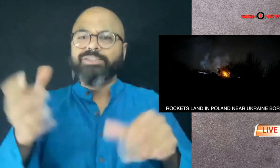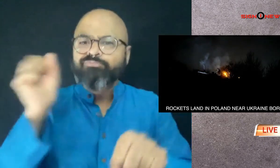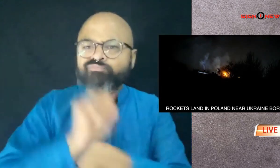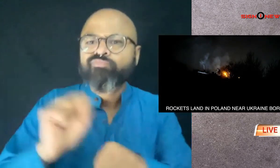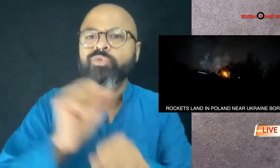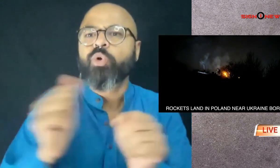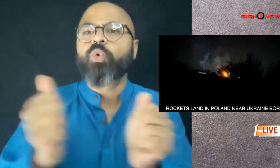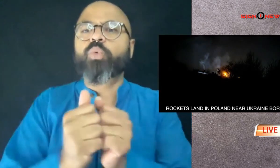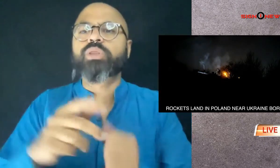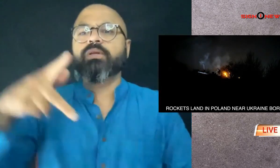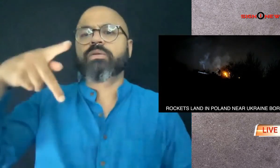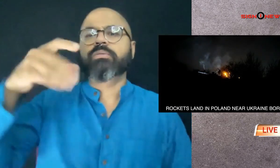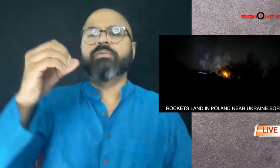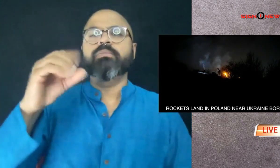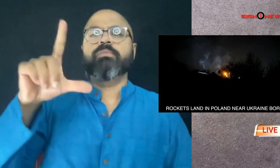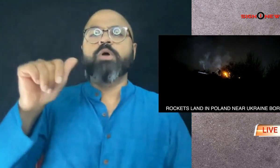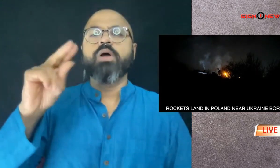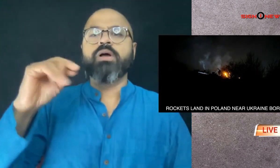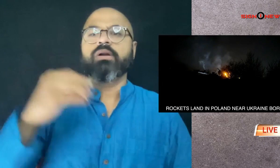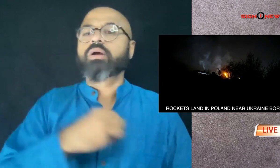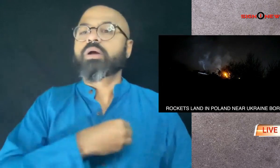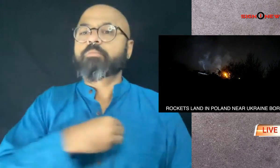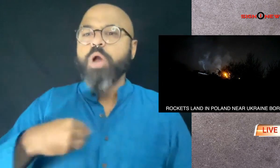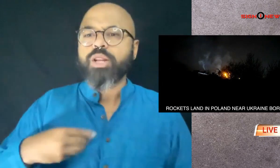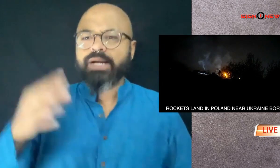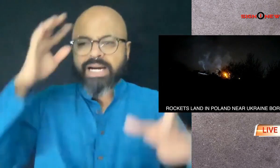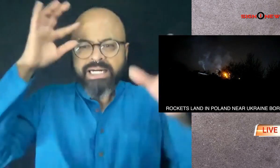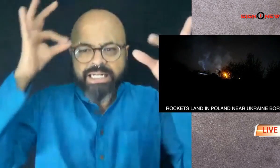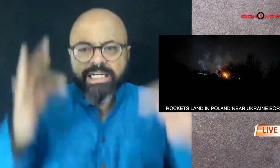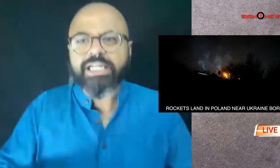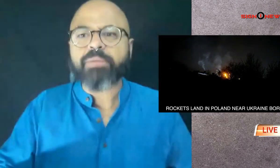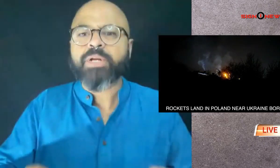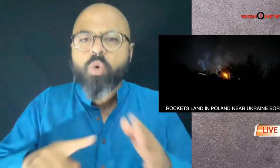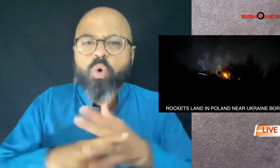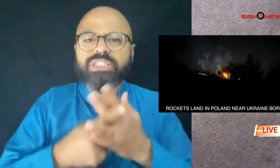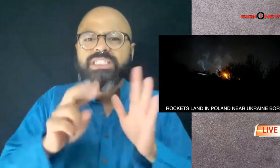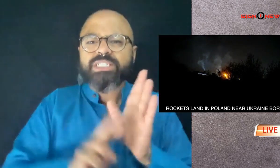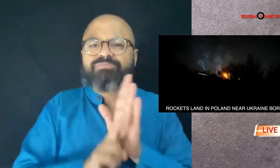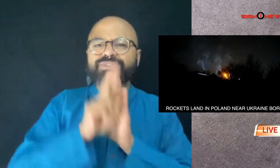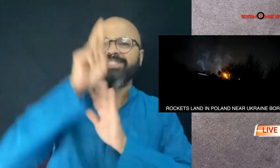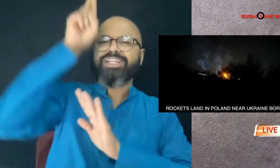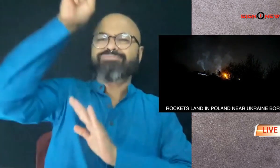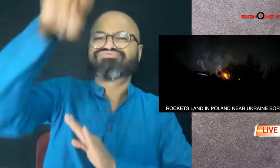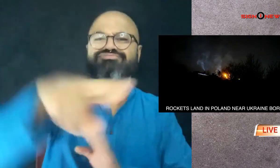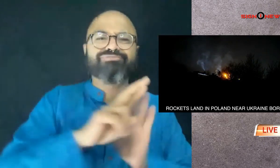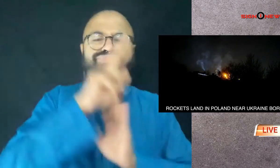NATO leaders are working with Poland to determine the origin of missiles that hit near a town